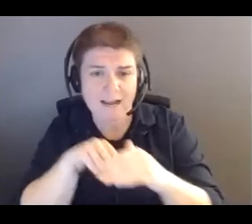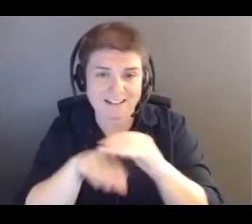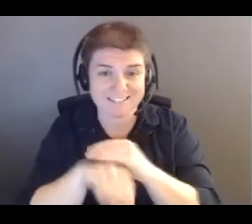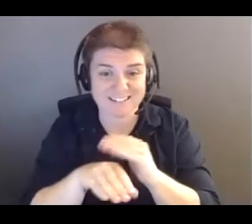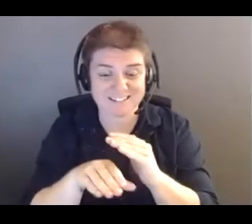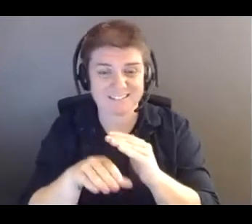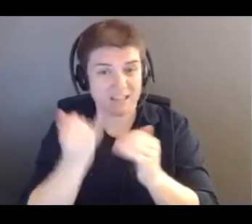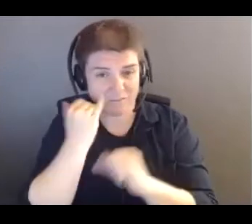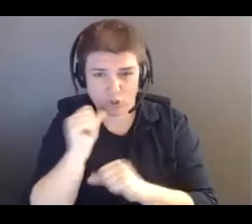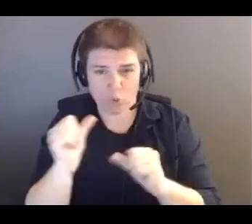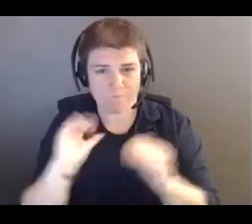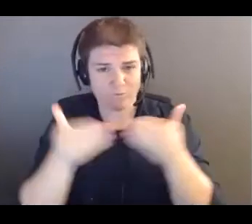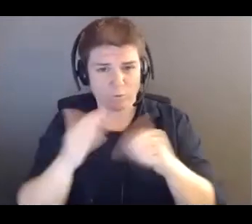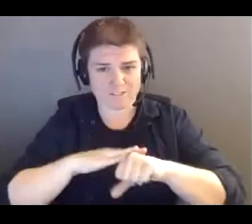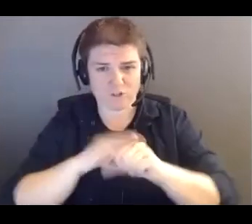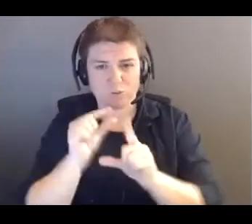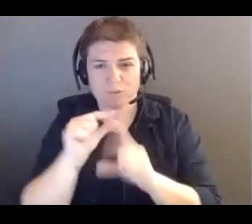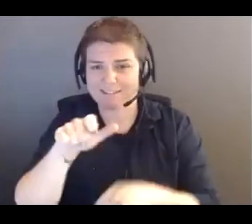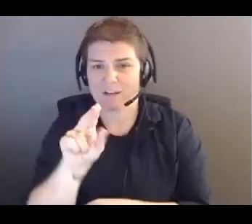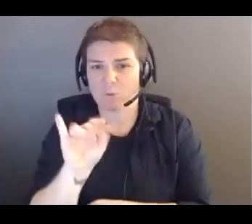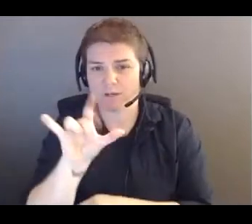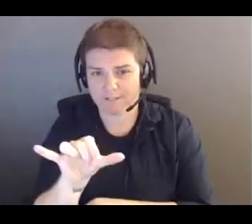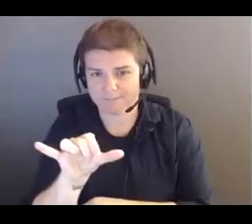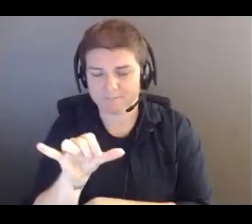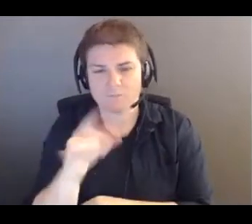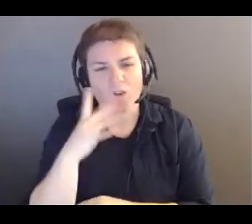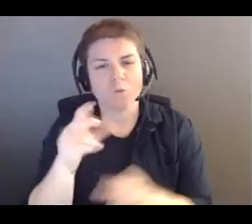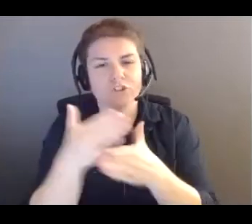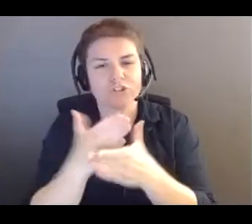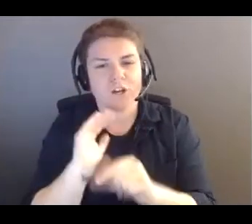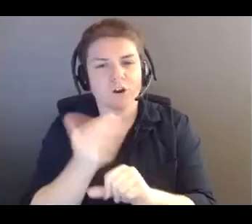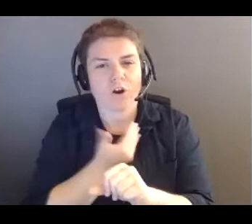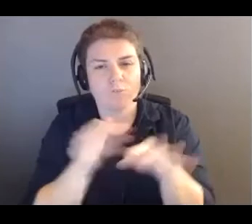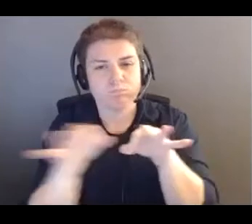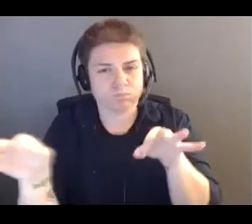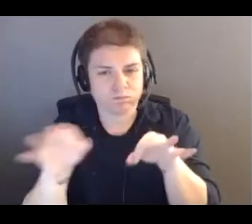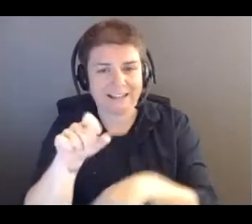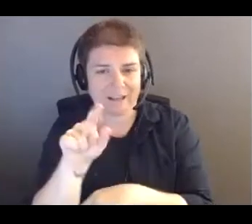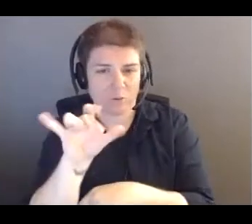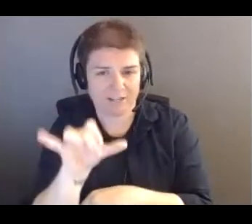so I thought I'd share our current working definition of equity. And I say working definition